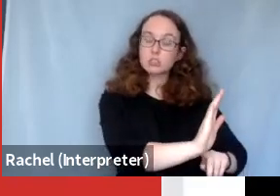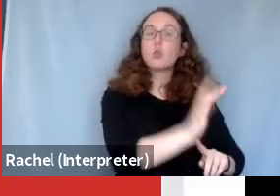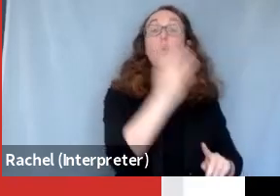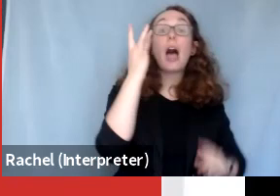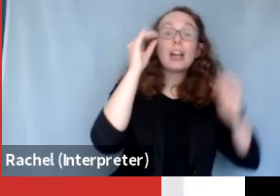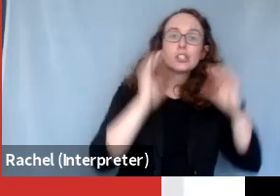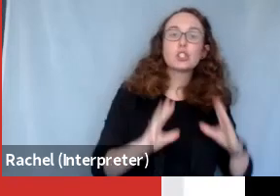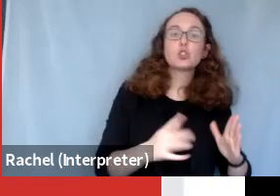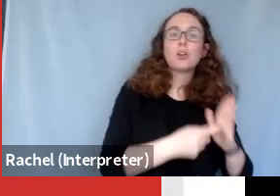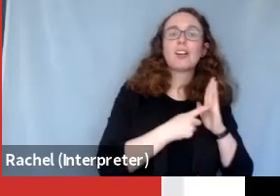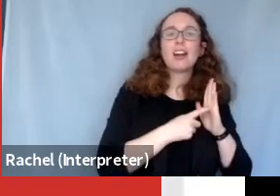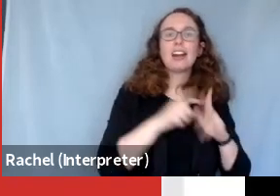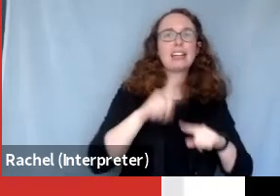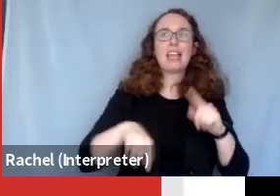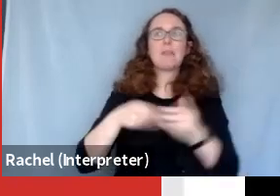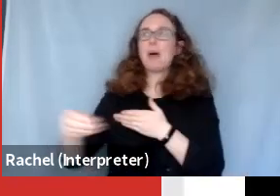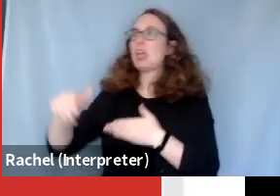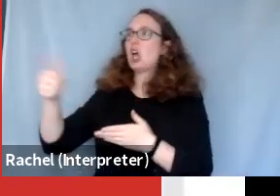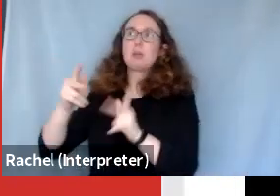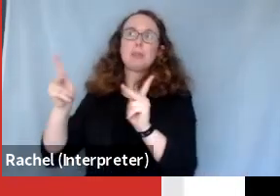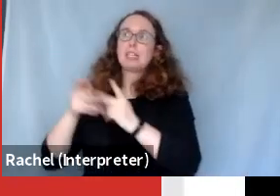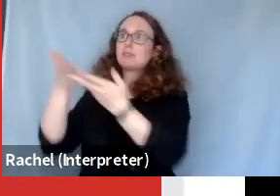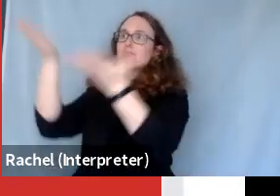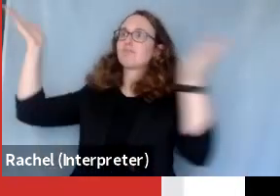other option to get it anywhere else, so we'll bring in the most for that so